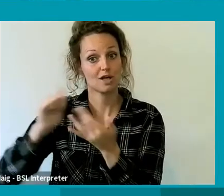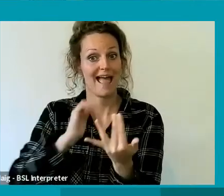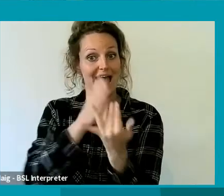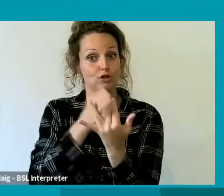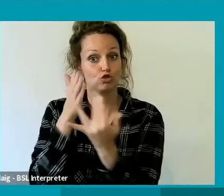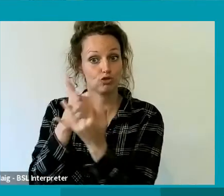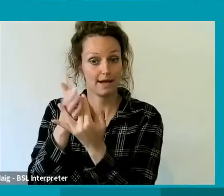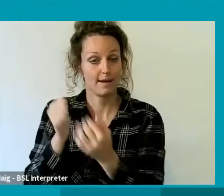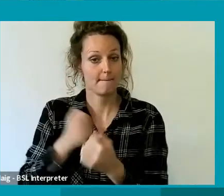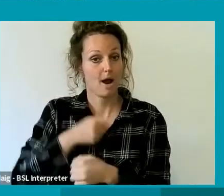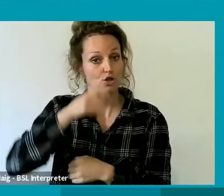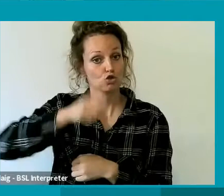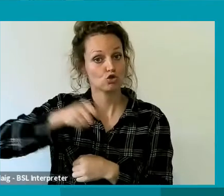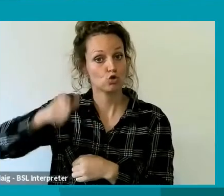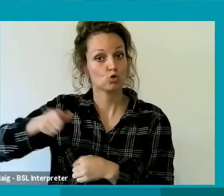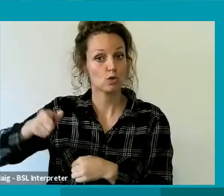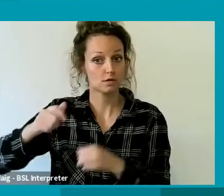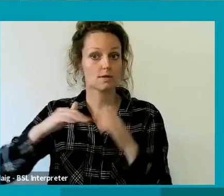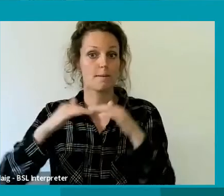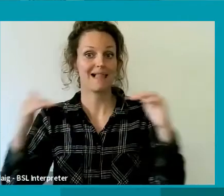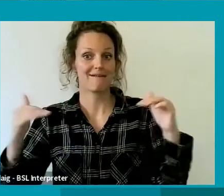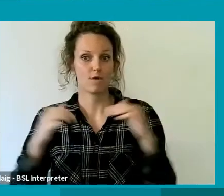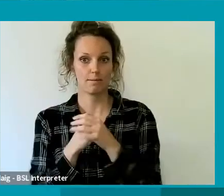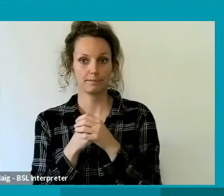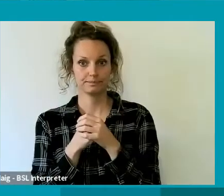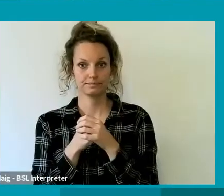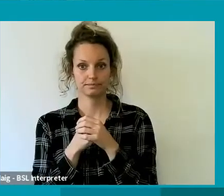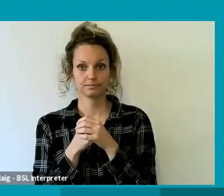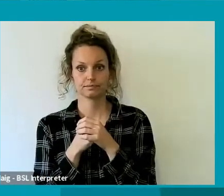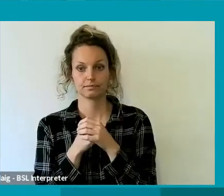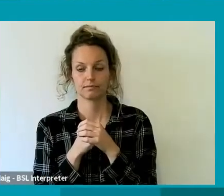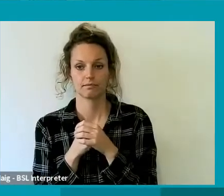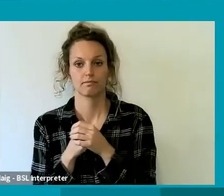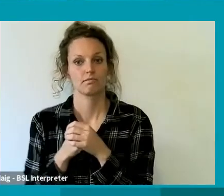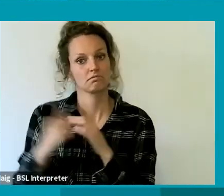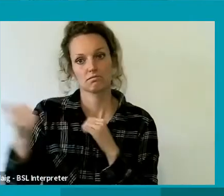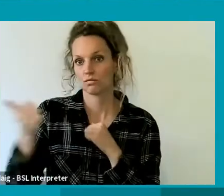they were published with my permission, but I really wasn't expecting them to appear.